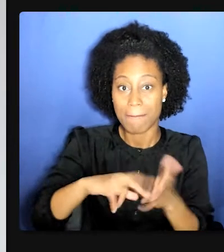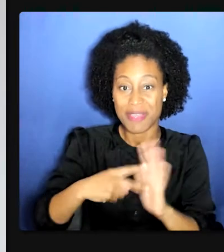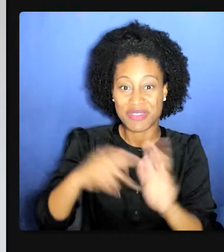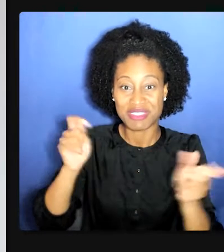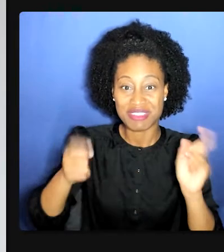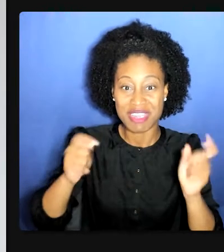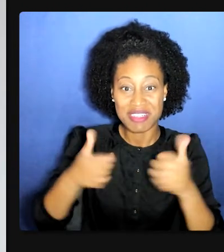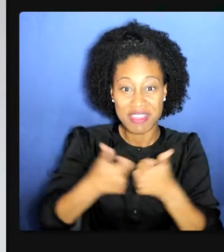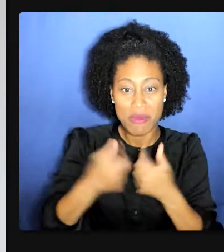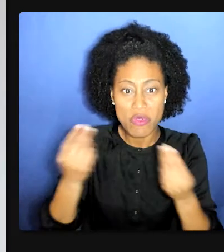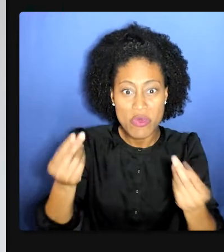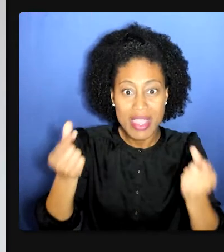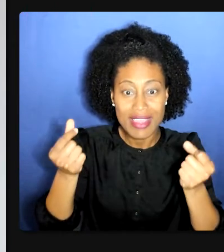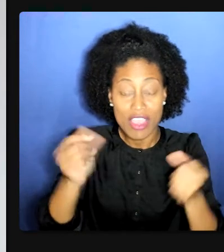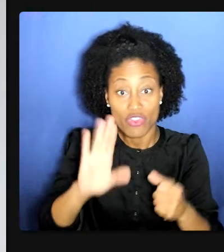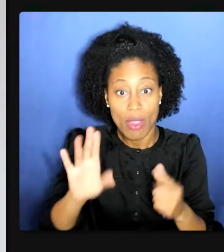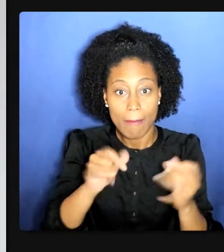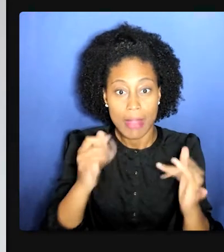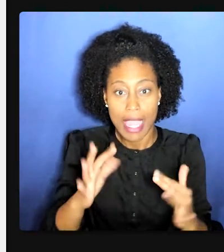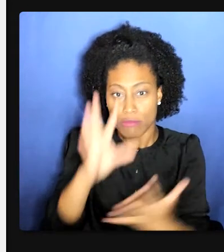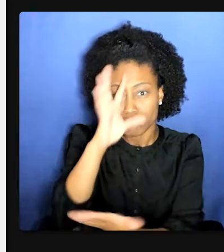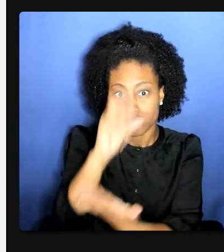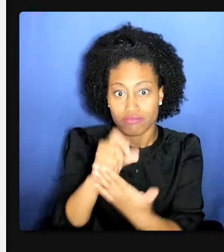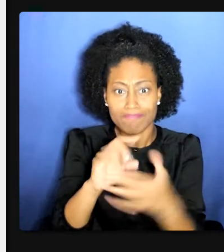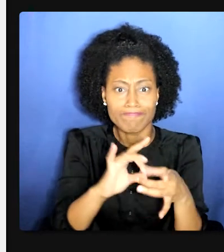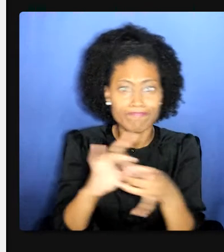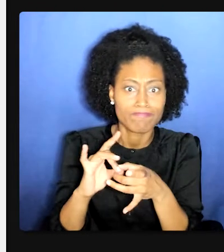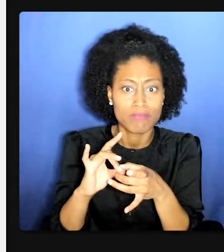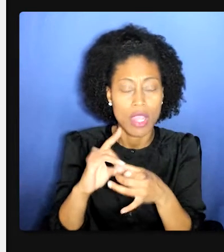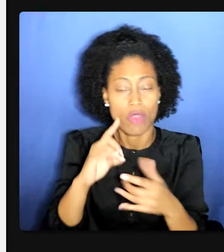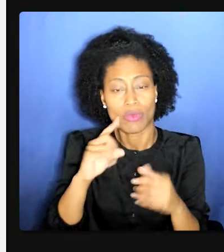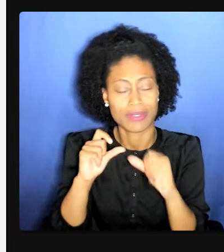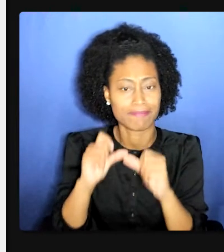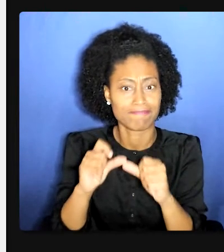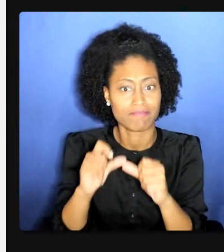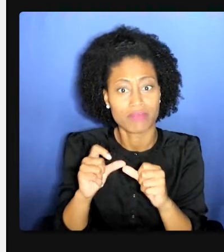and keep players coming back for more. [Shikha] As you're running your game as a service,